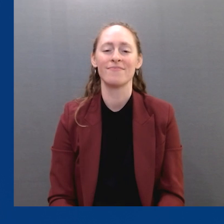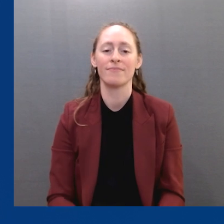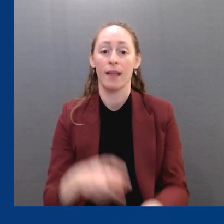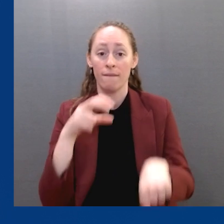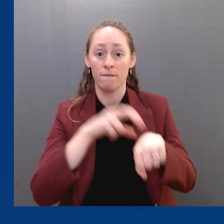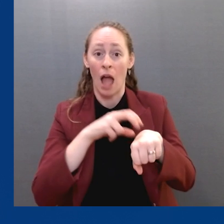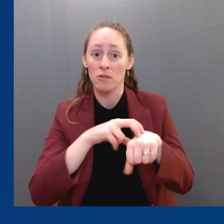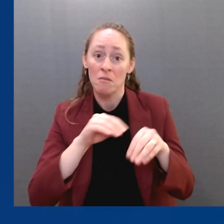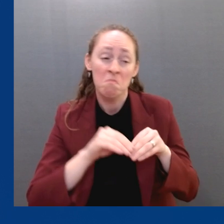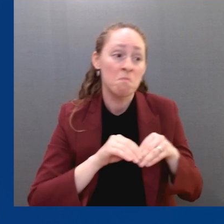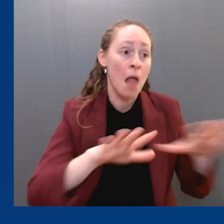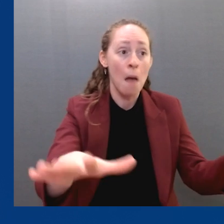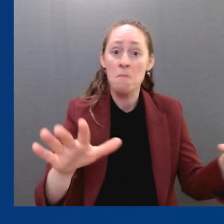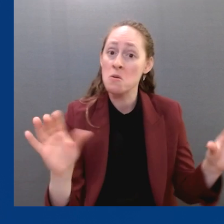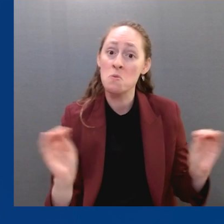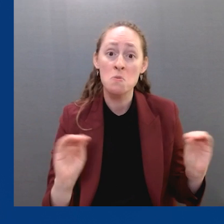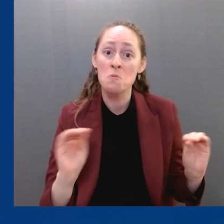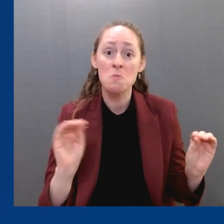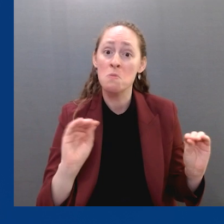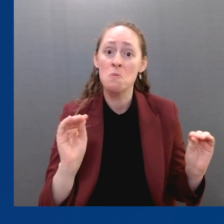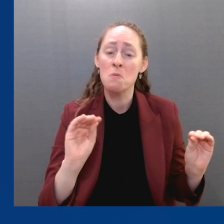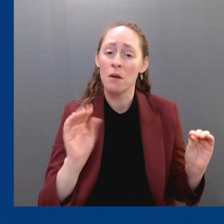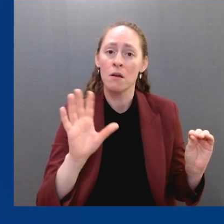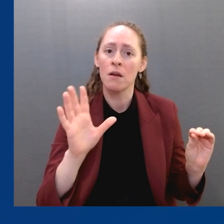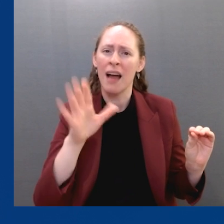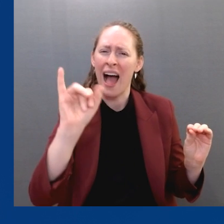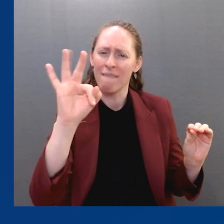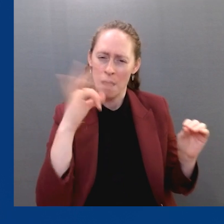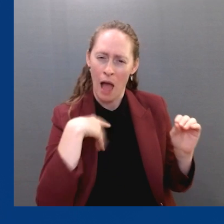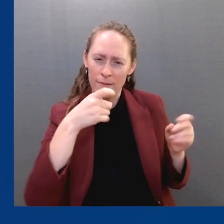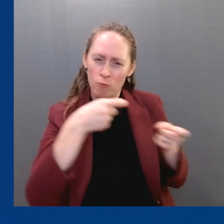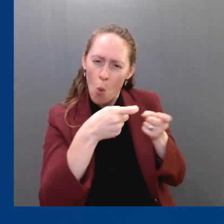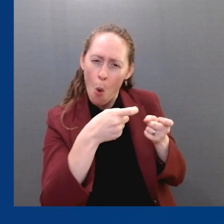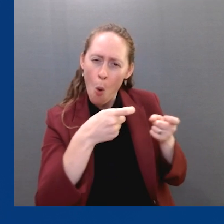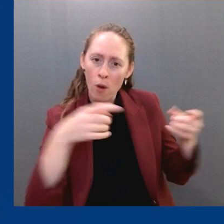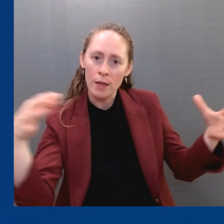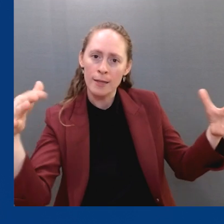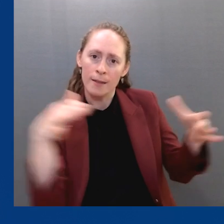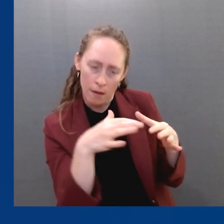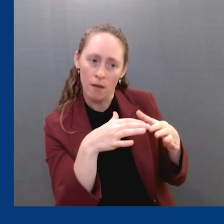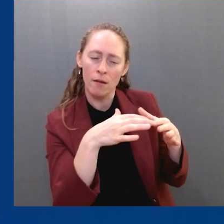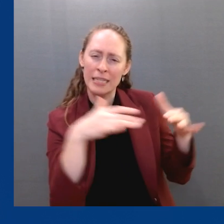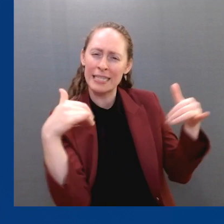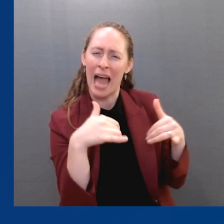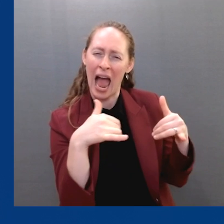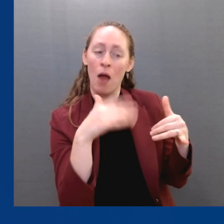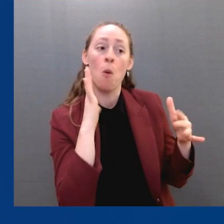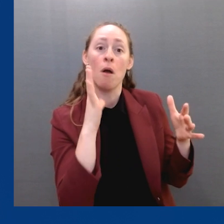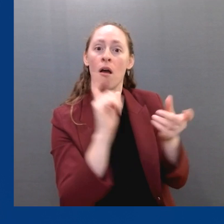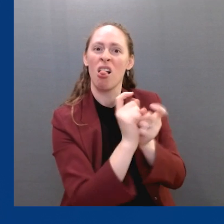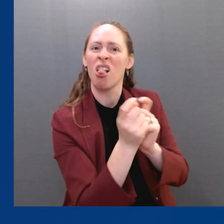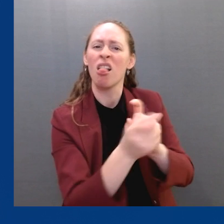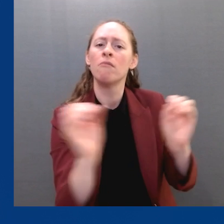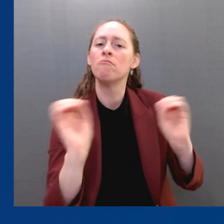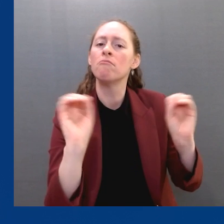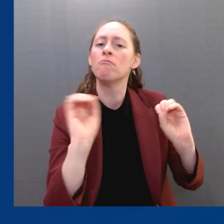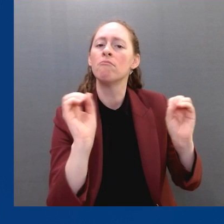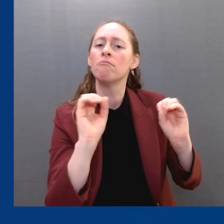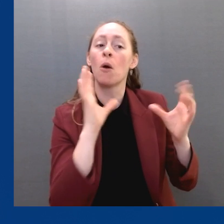it gives it less of a chance of a mutation, which gives it less of a chance of the evolving of another.